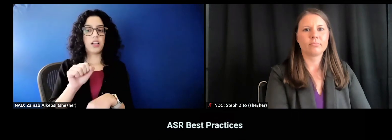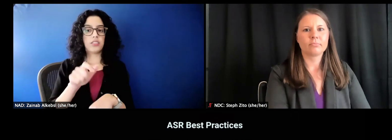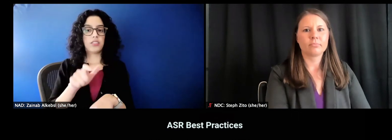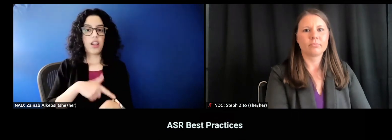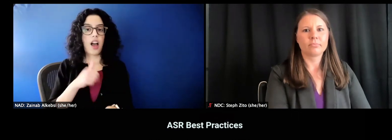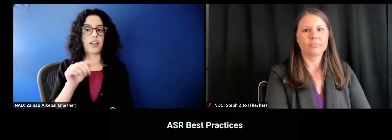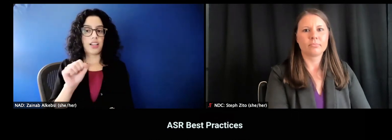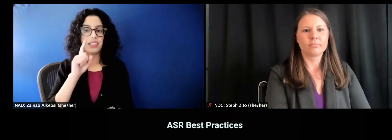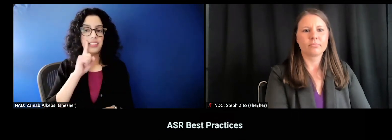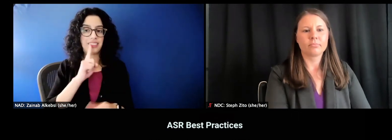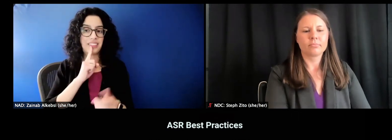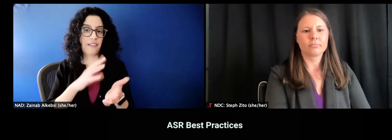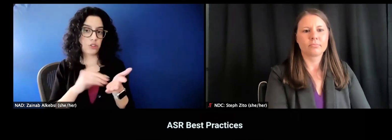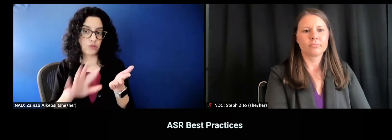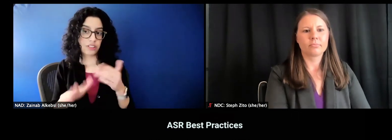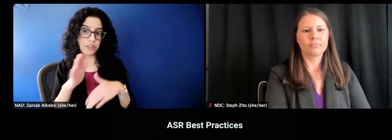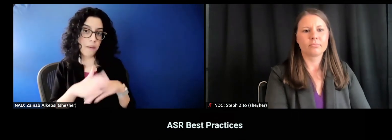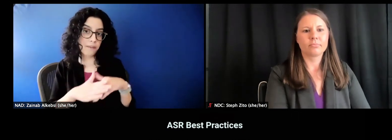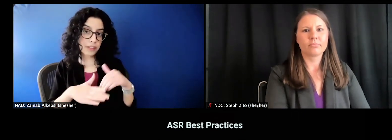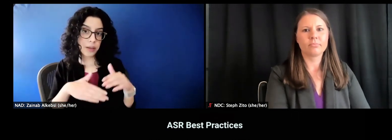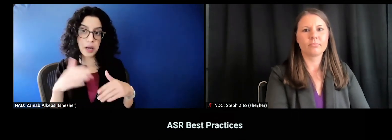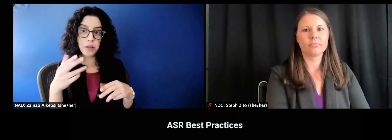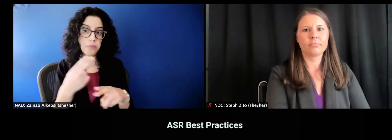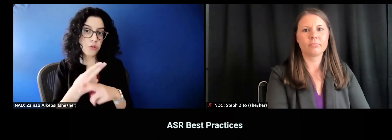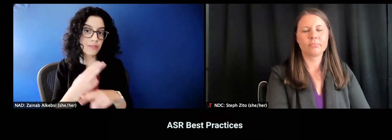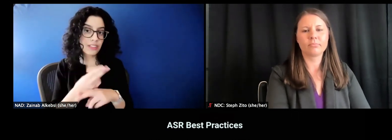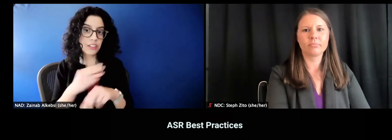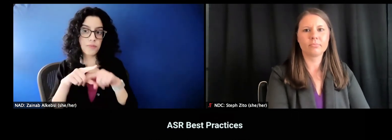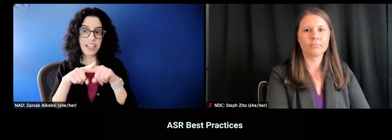As long as the deaf student is comfortable using and relying